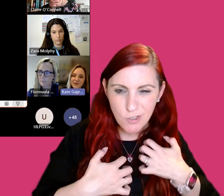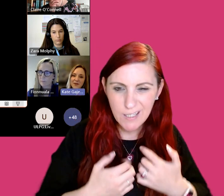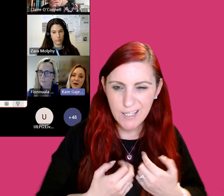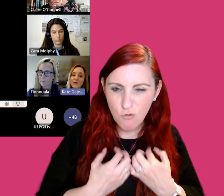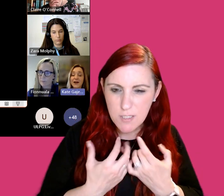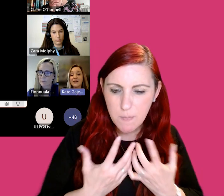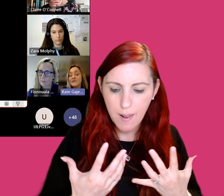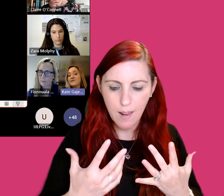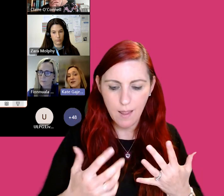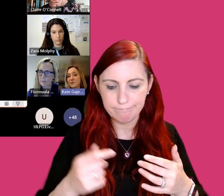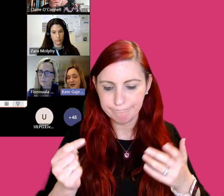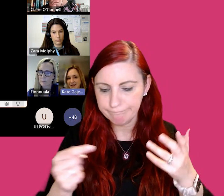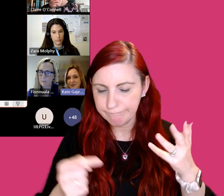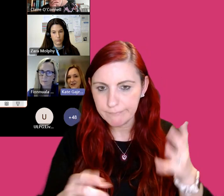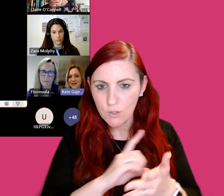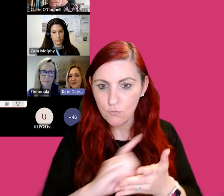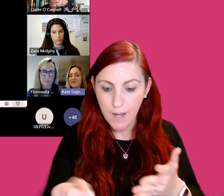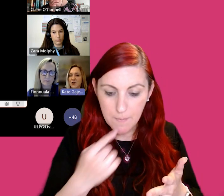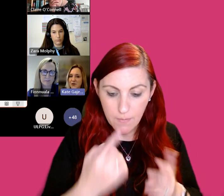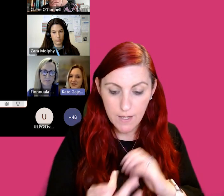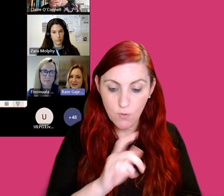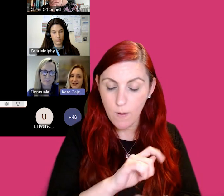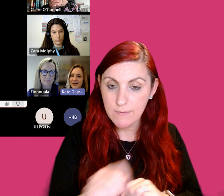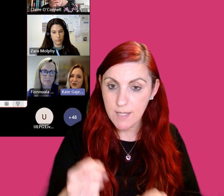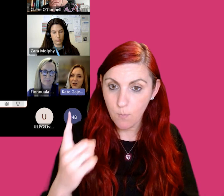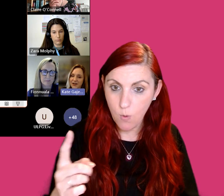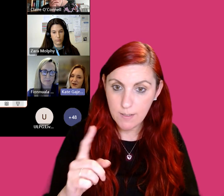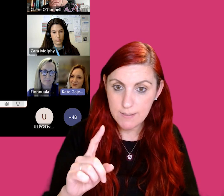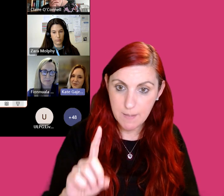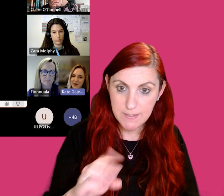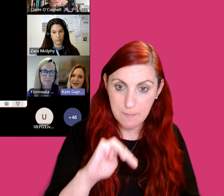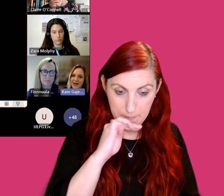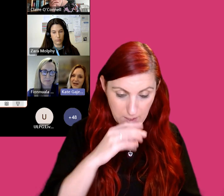have dry mouth and if you have type 1 diabetes and you have no insulin at all and you have to replace